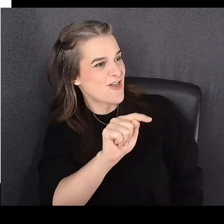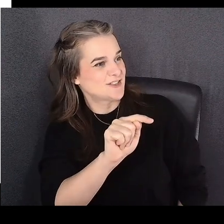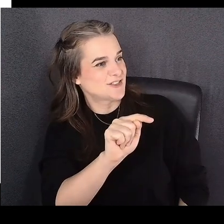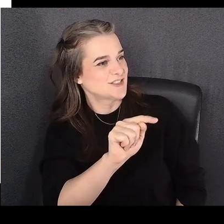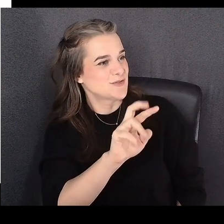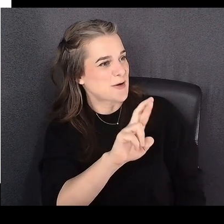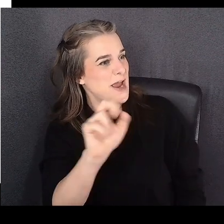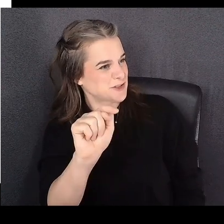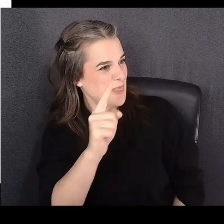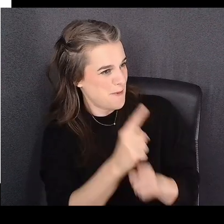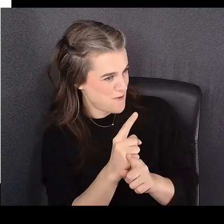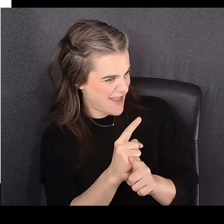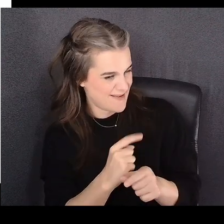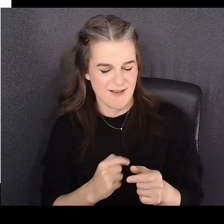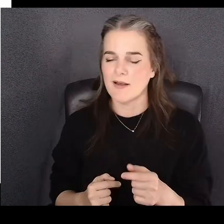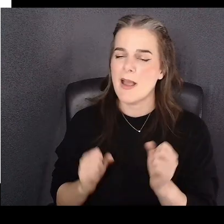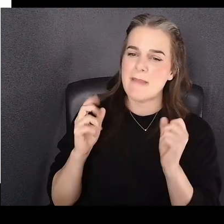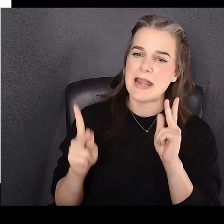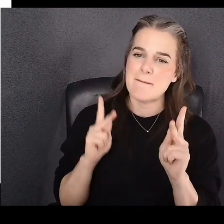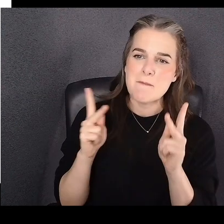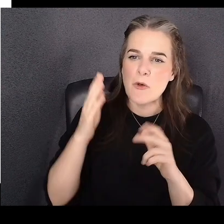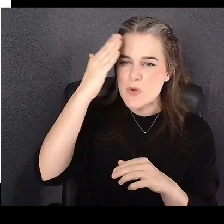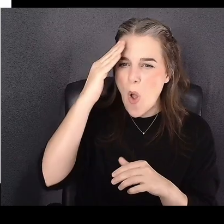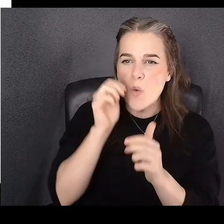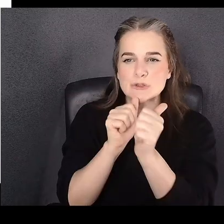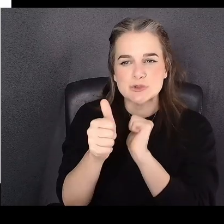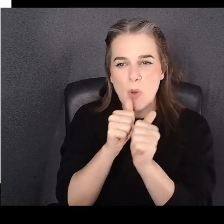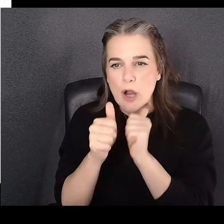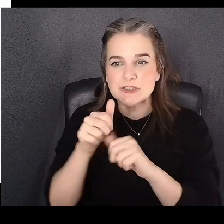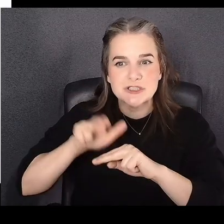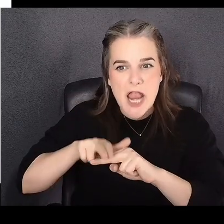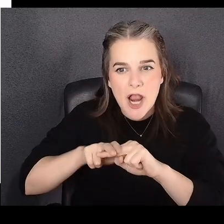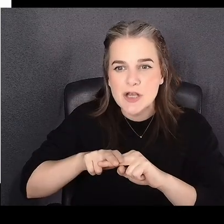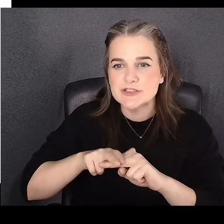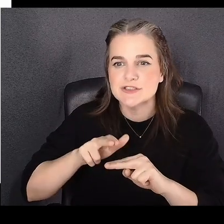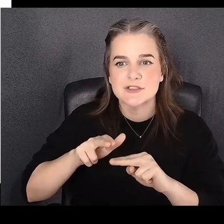A lot of people are familiar with the sports chairs, like ones used for wheelchair basketball.